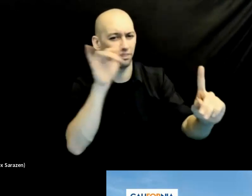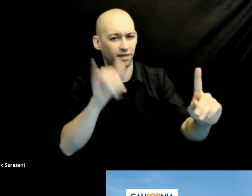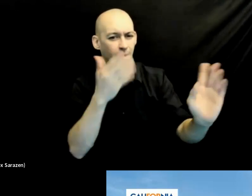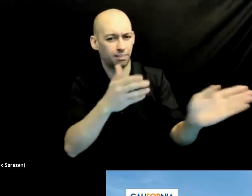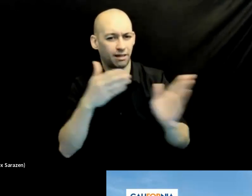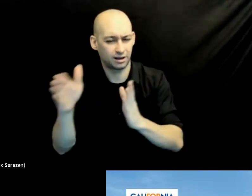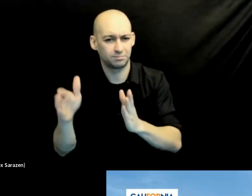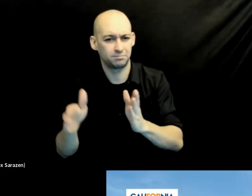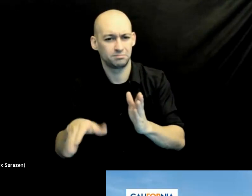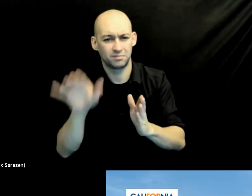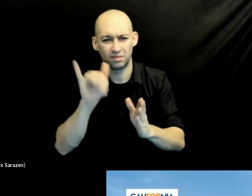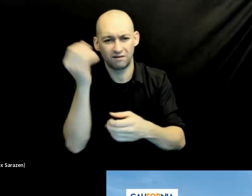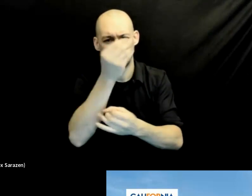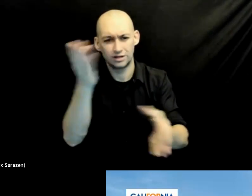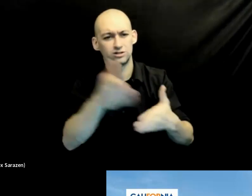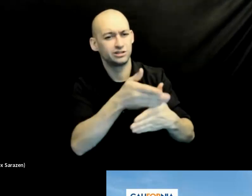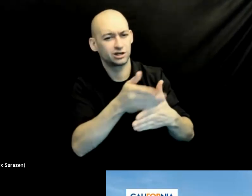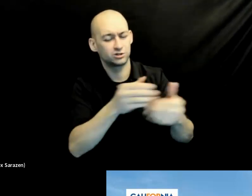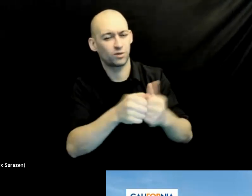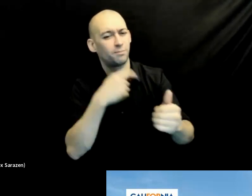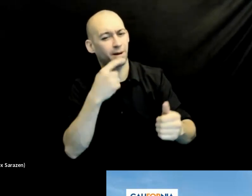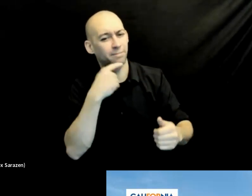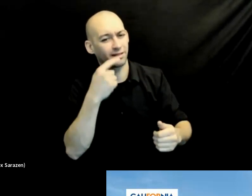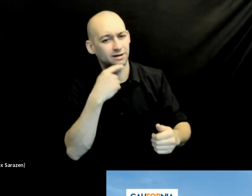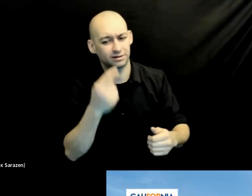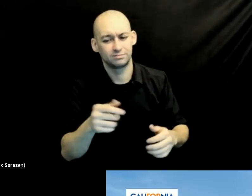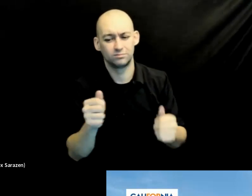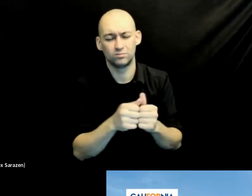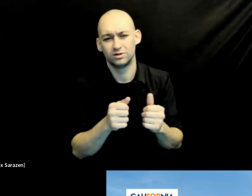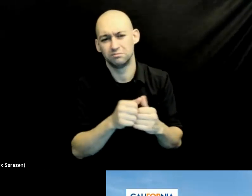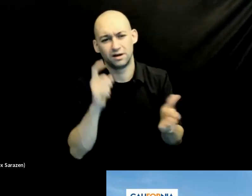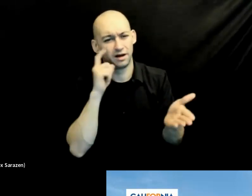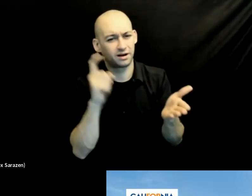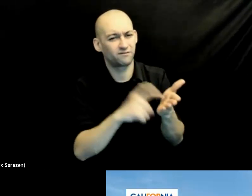information be shared with the public to help them easily, like, identify partners, to help